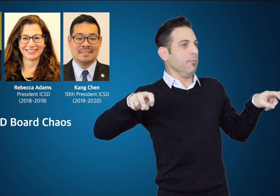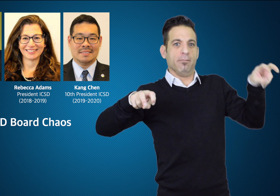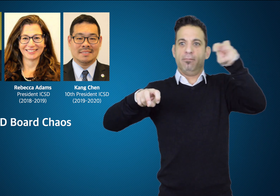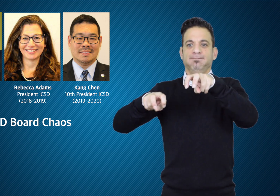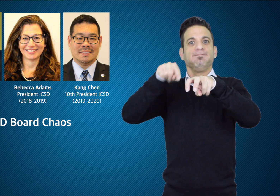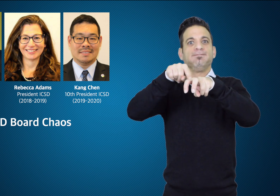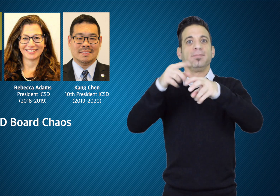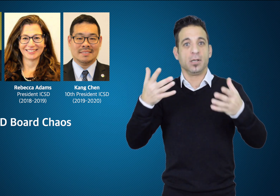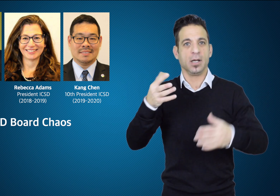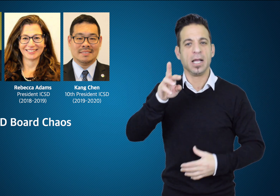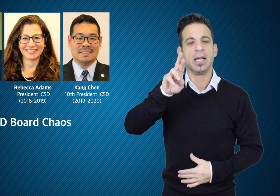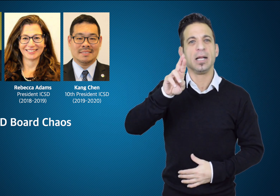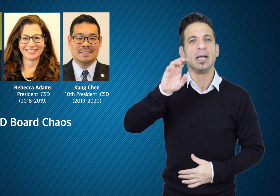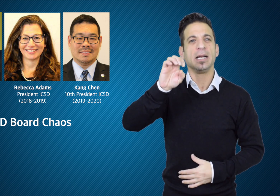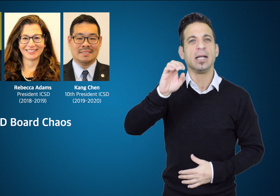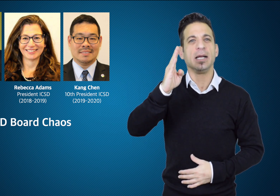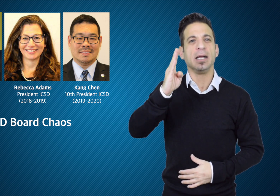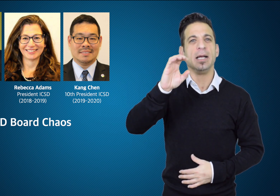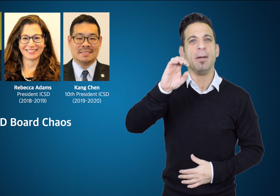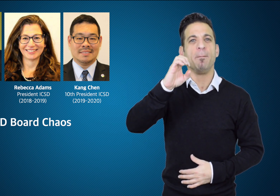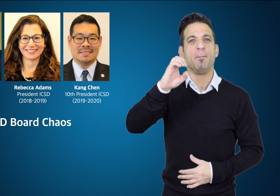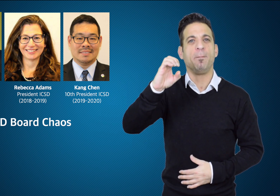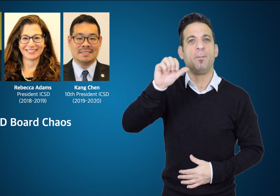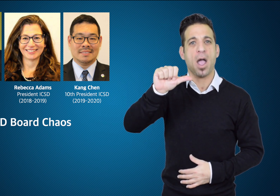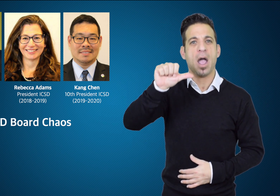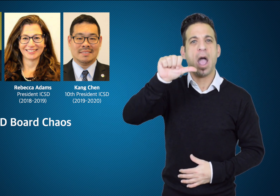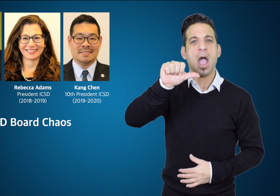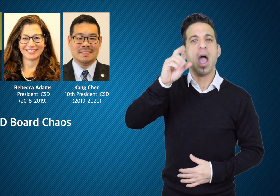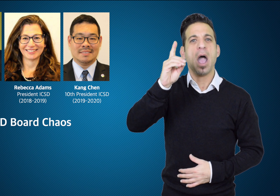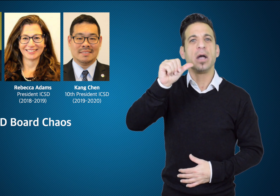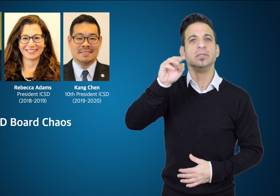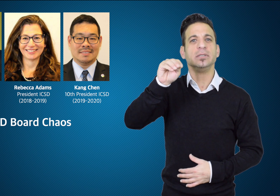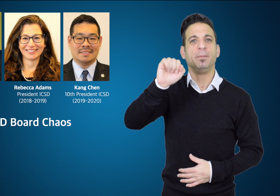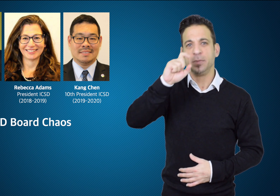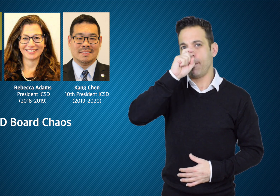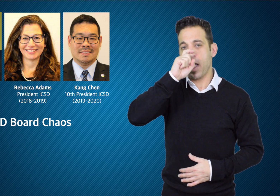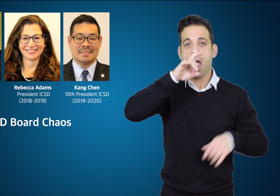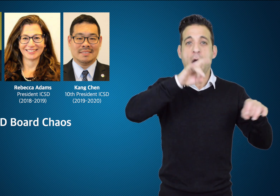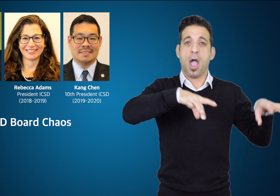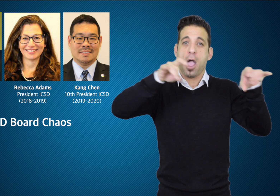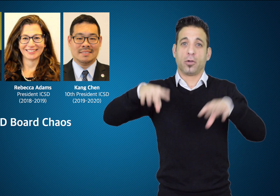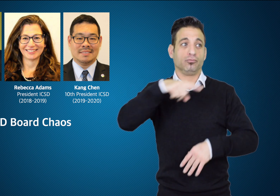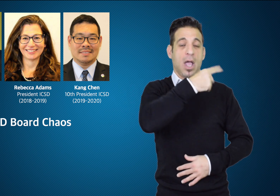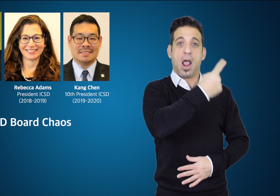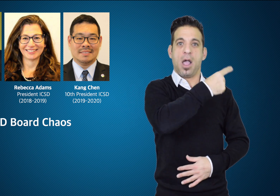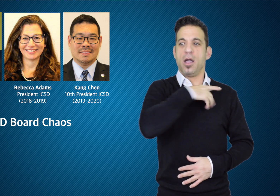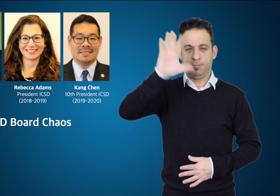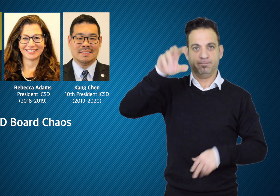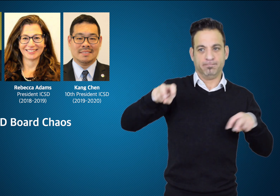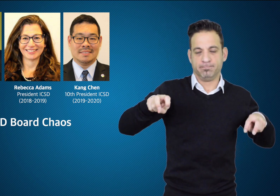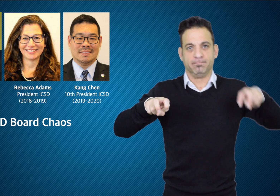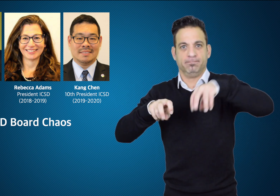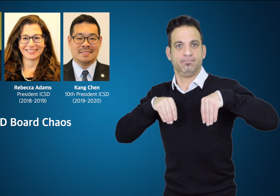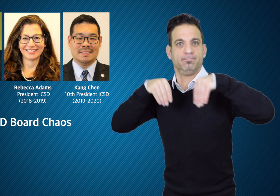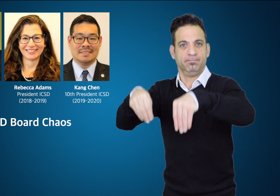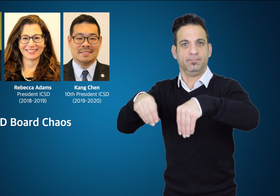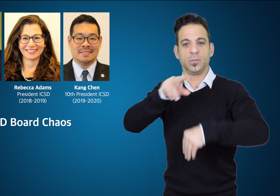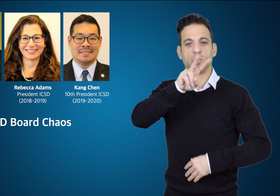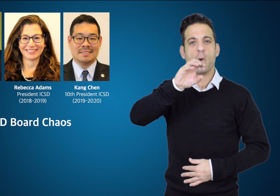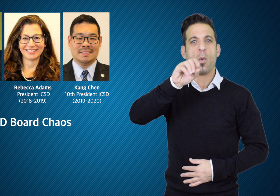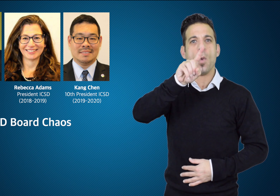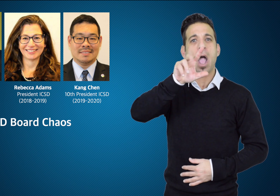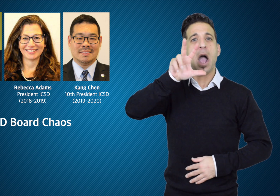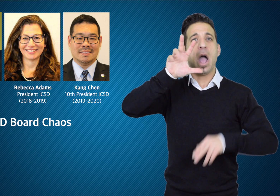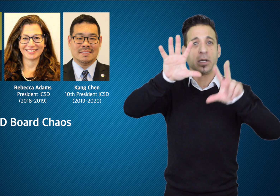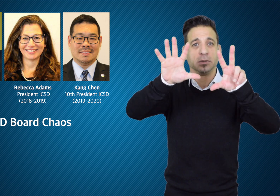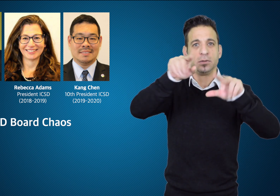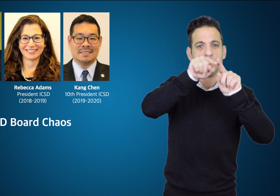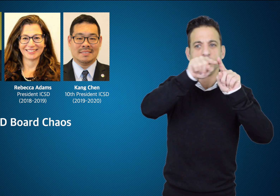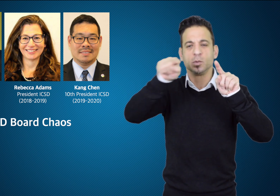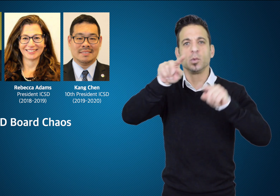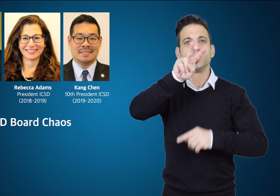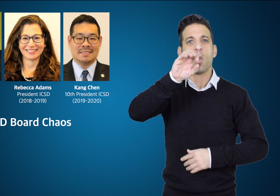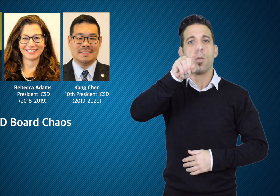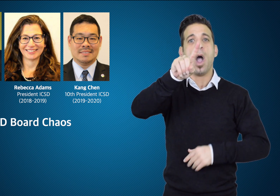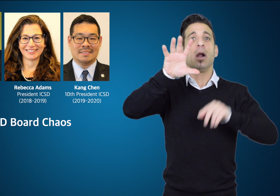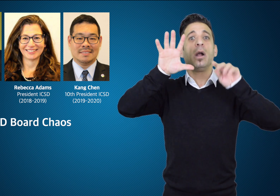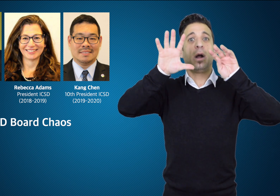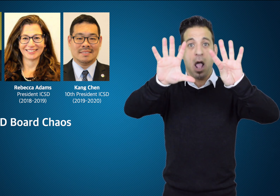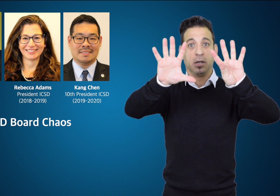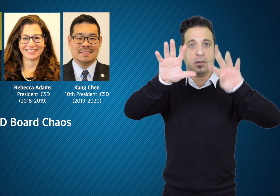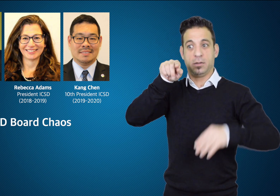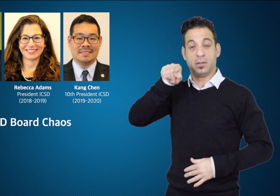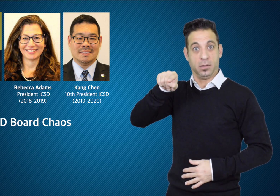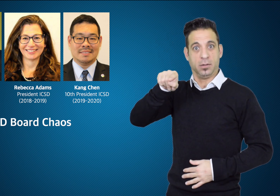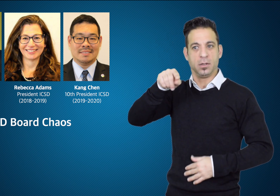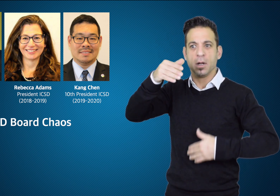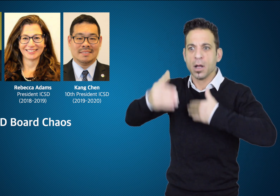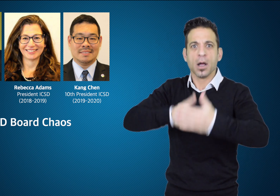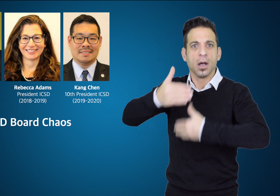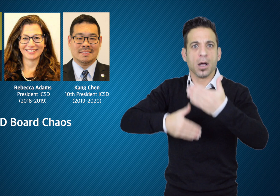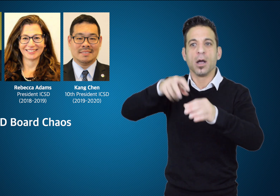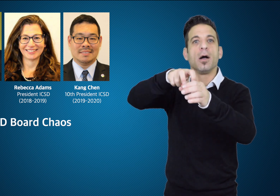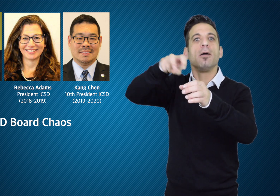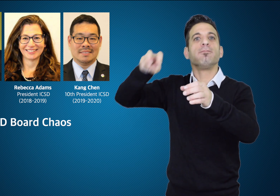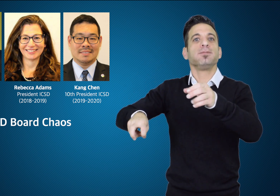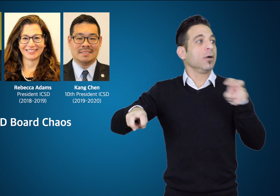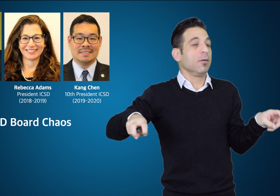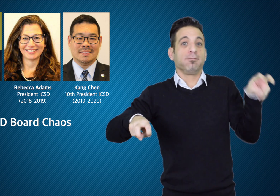Rebecca Adams of Australia took over as president 2018-2019,